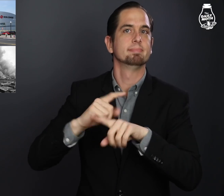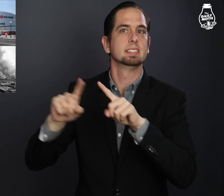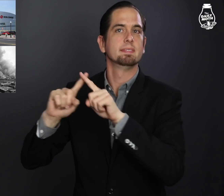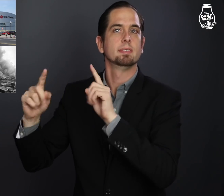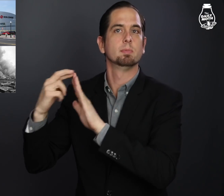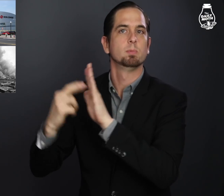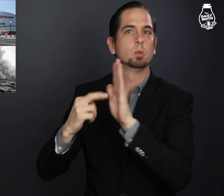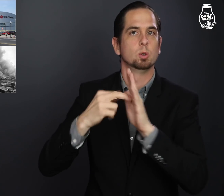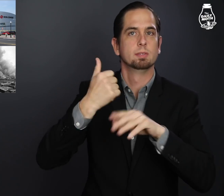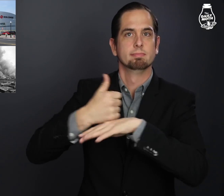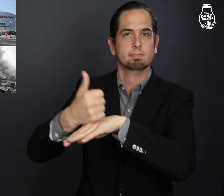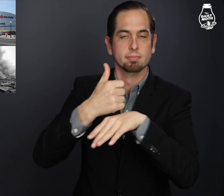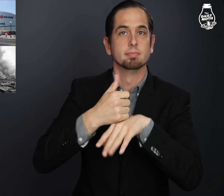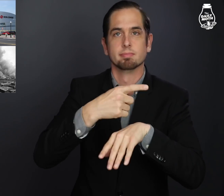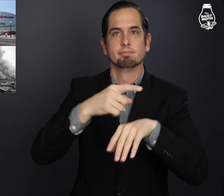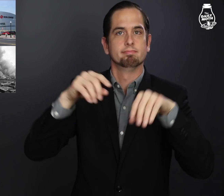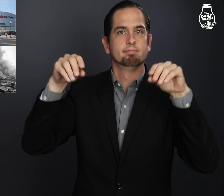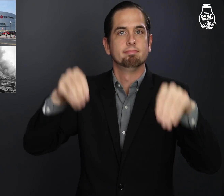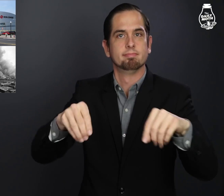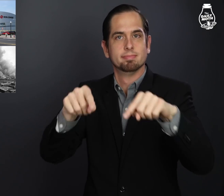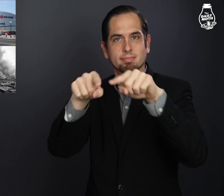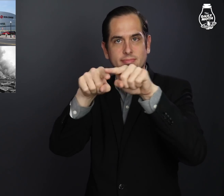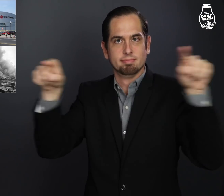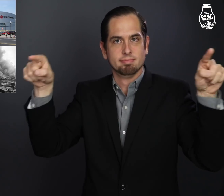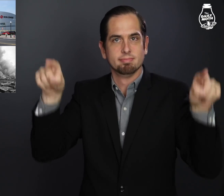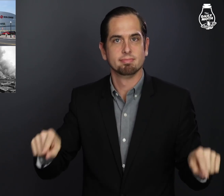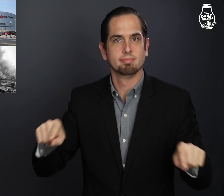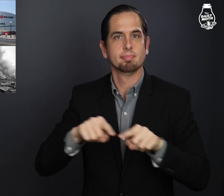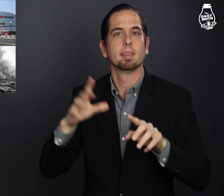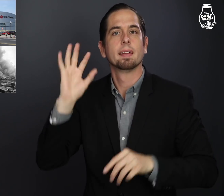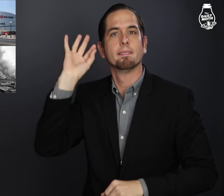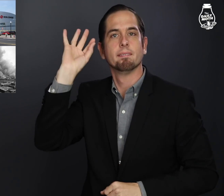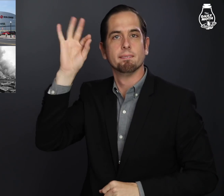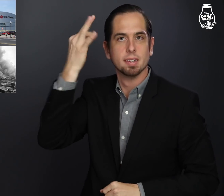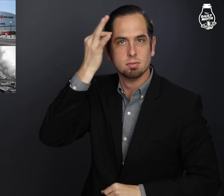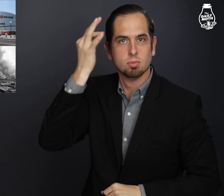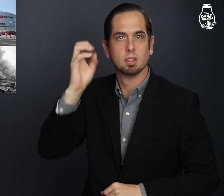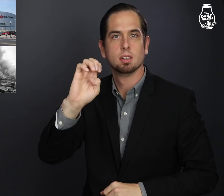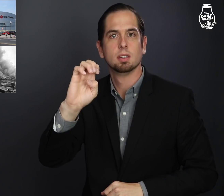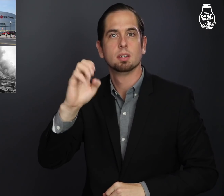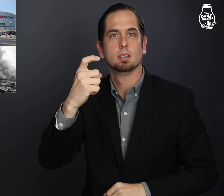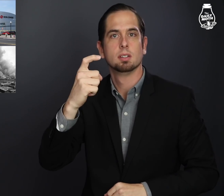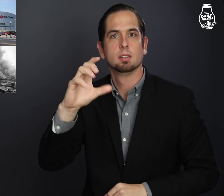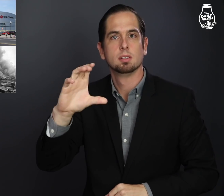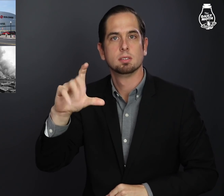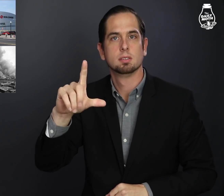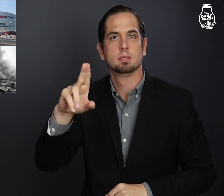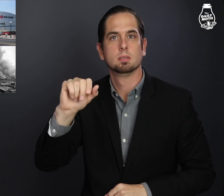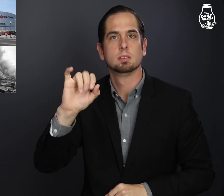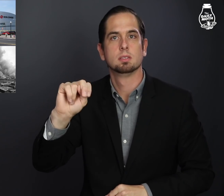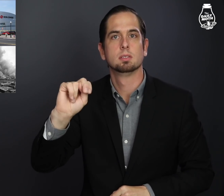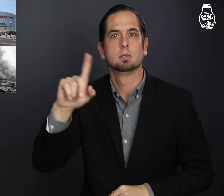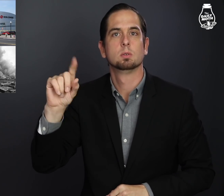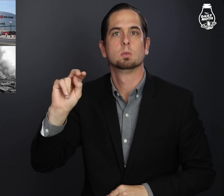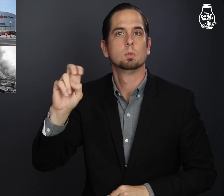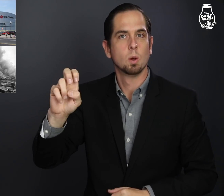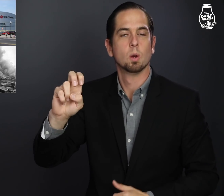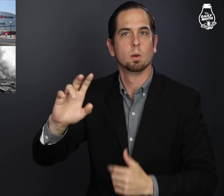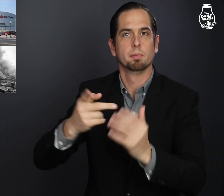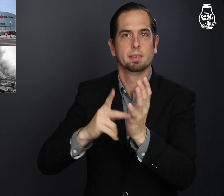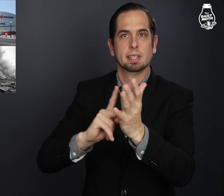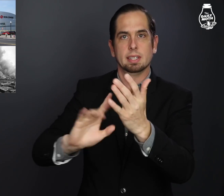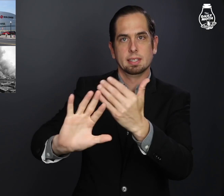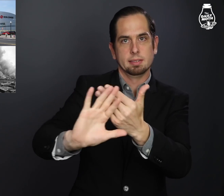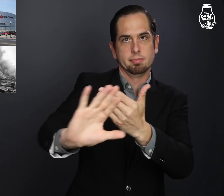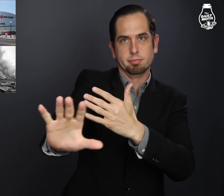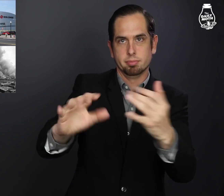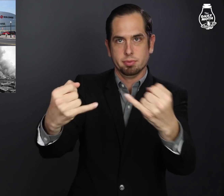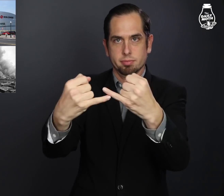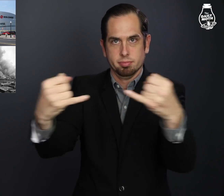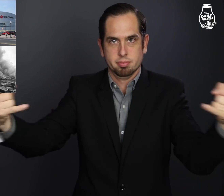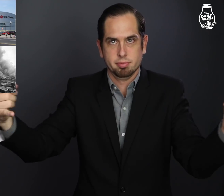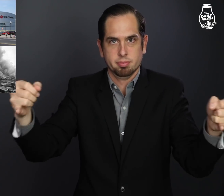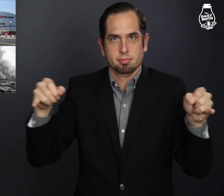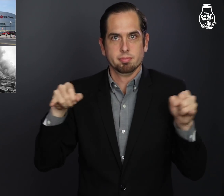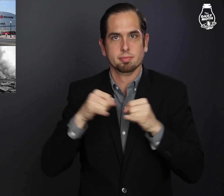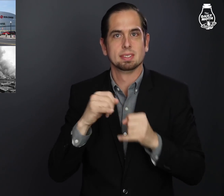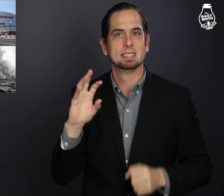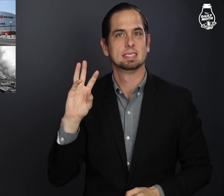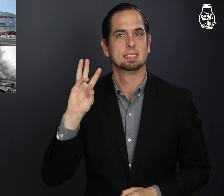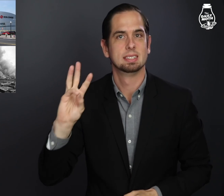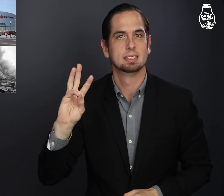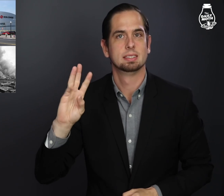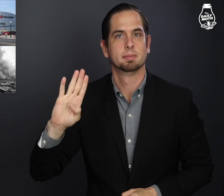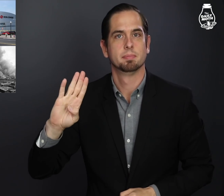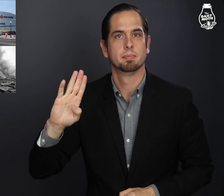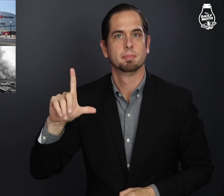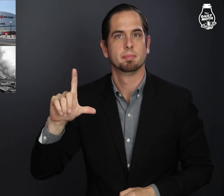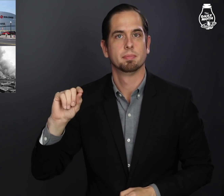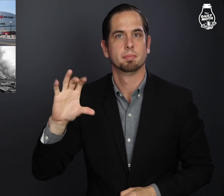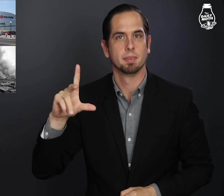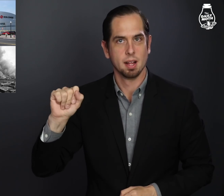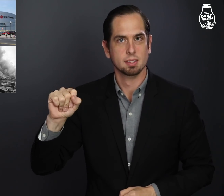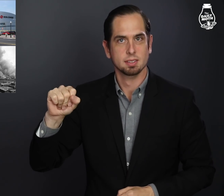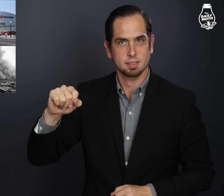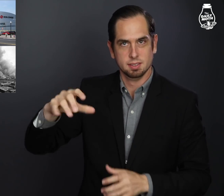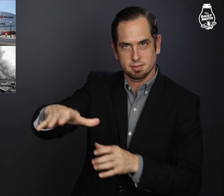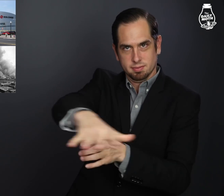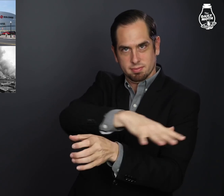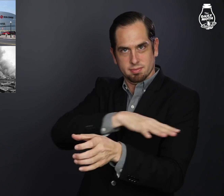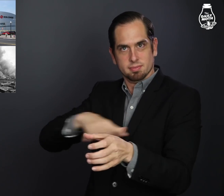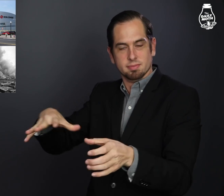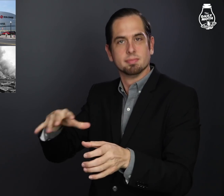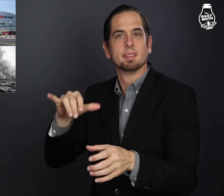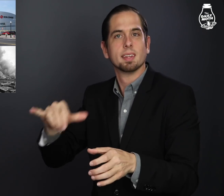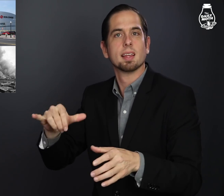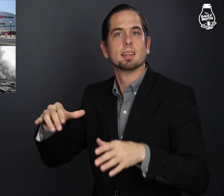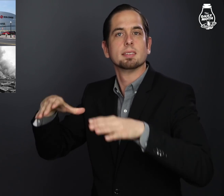and established a federal exclusion zone in the six blocks